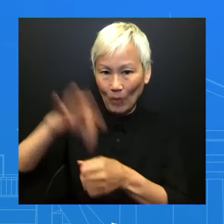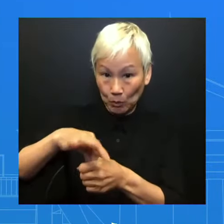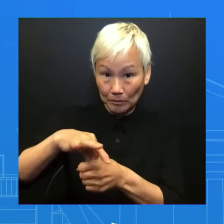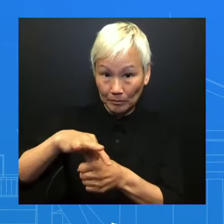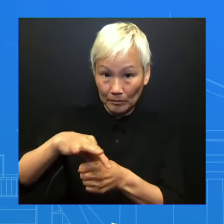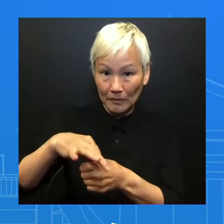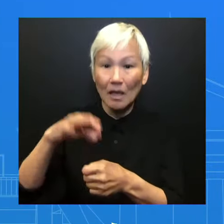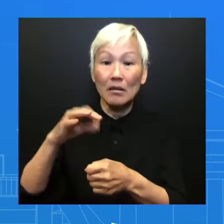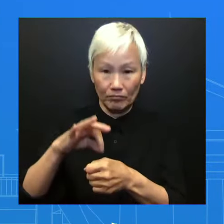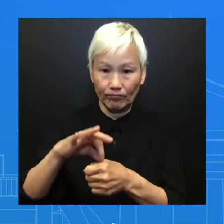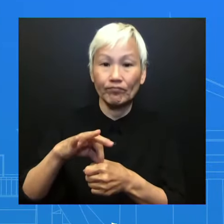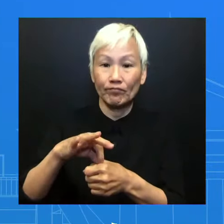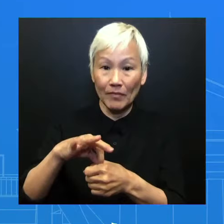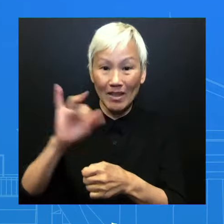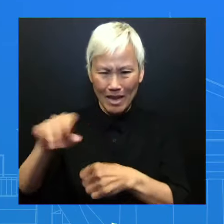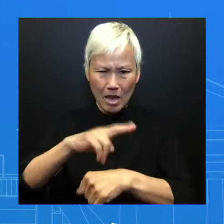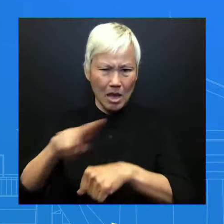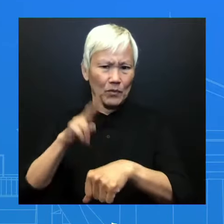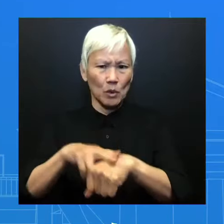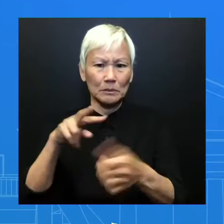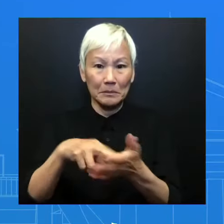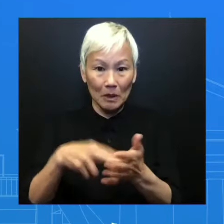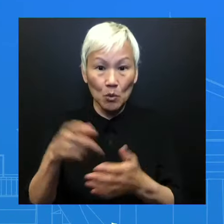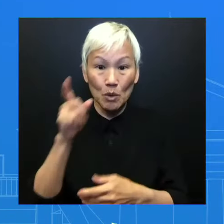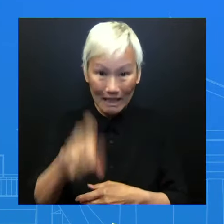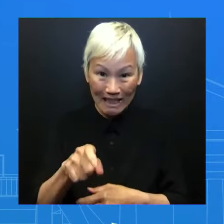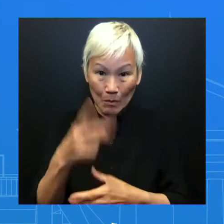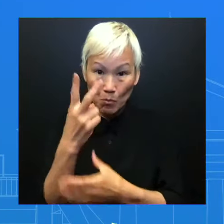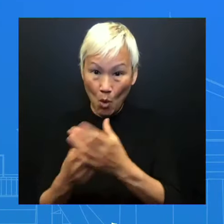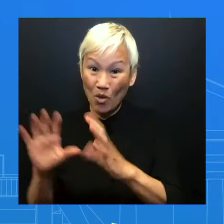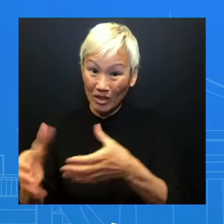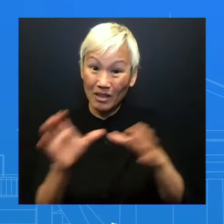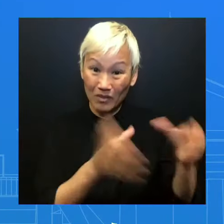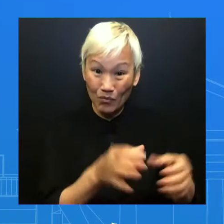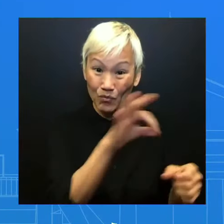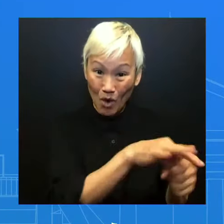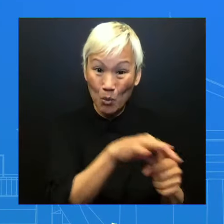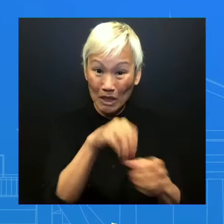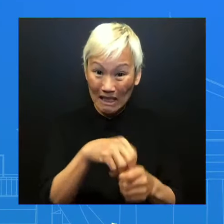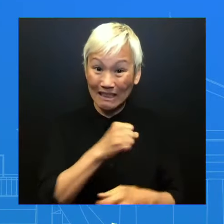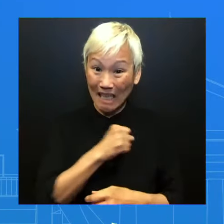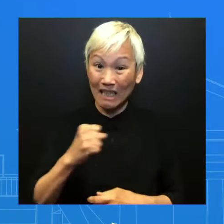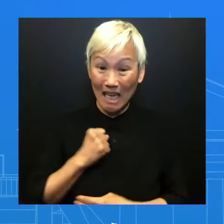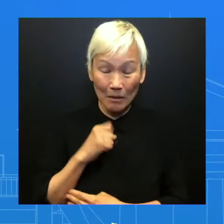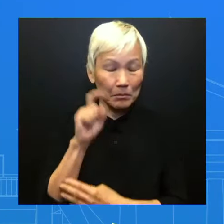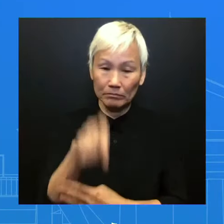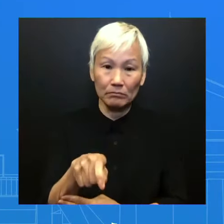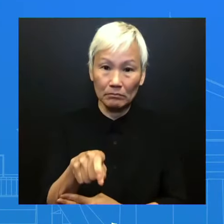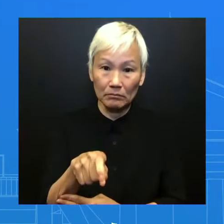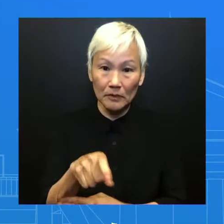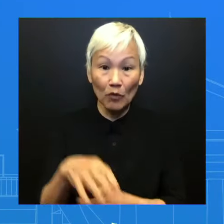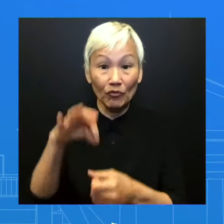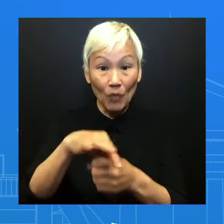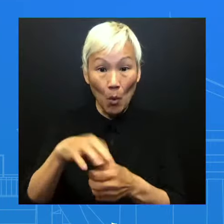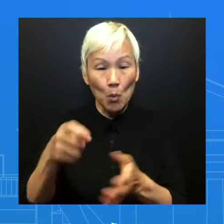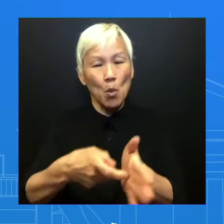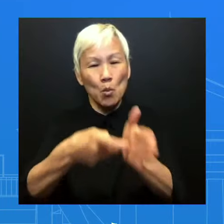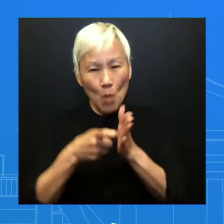mean that you need a bipartisan vote in the Senate. So we know this vote will require, again, Democrats and Republican votes, so --